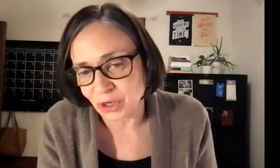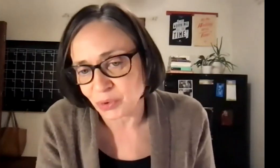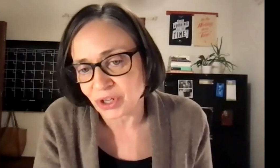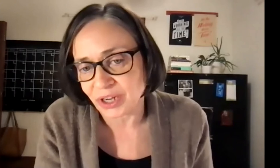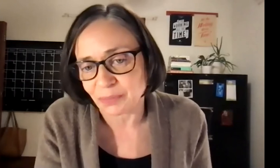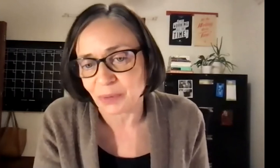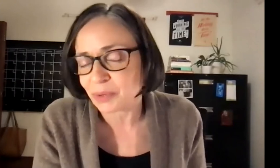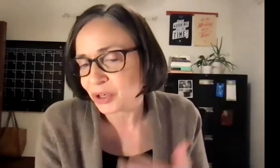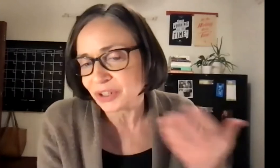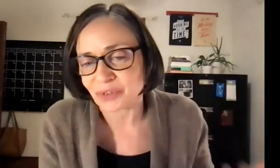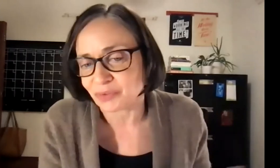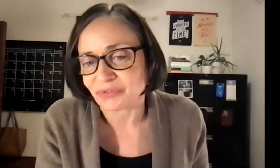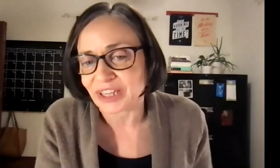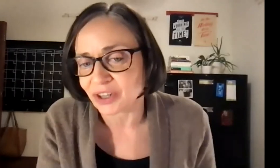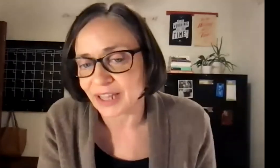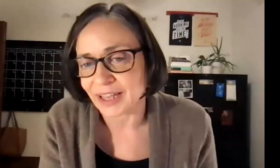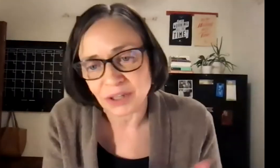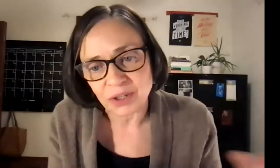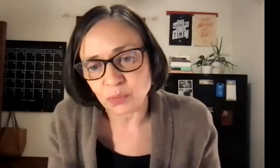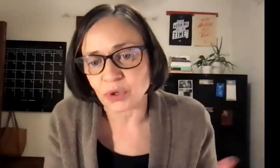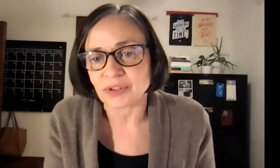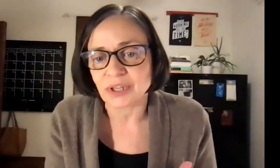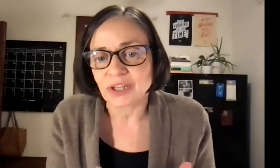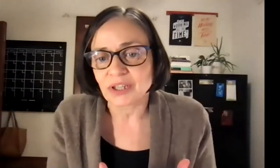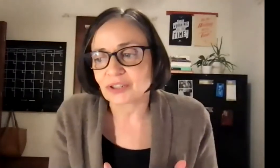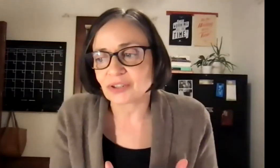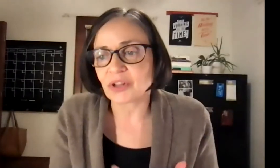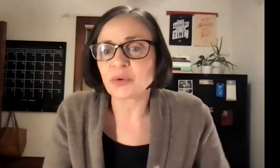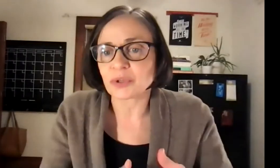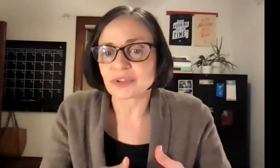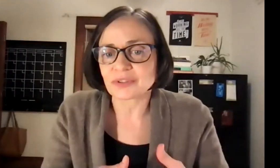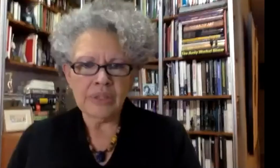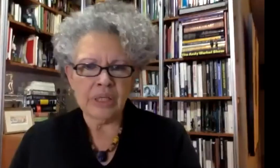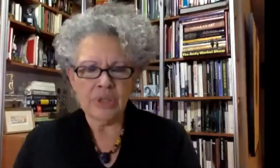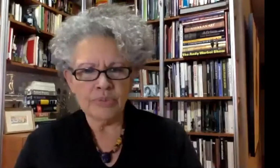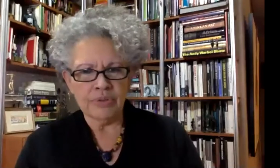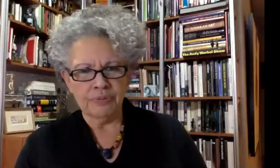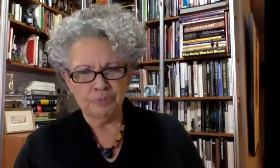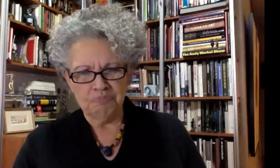What were Black artists thinking about and making in 1997 while I was writing that essay?